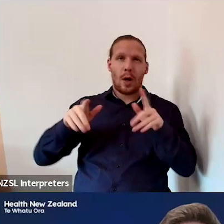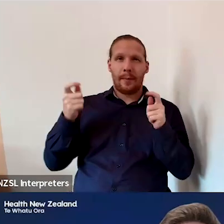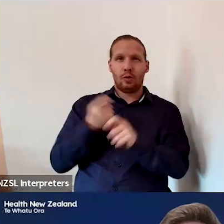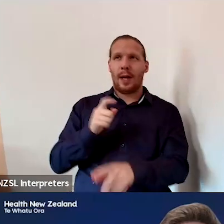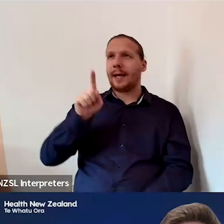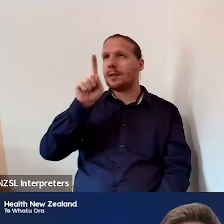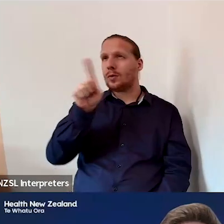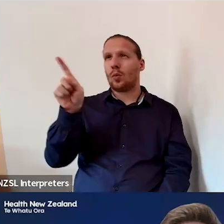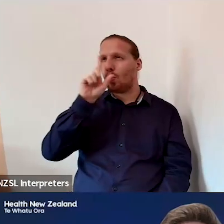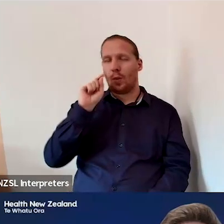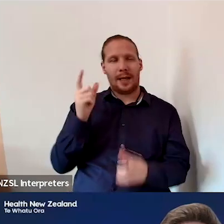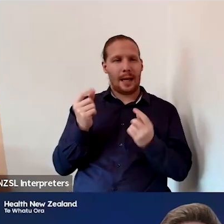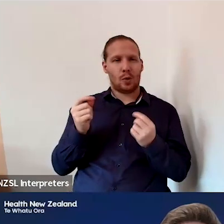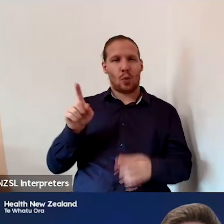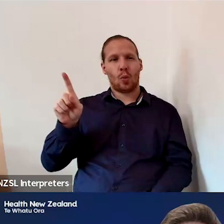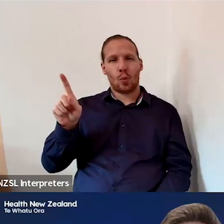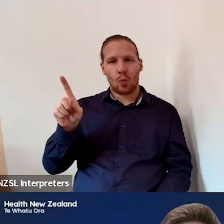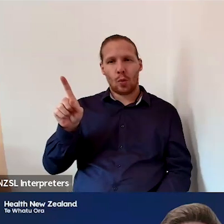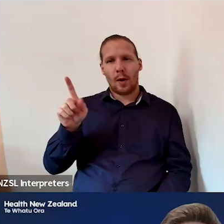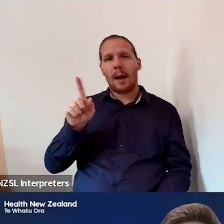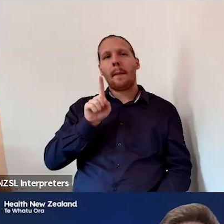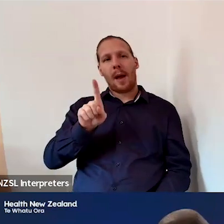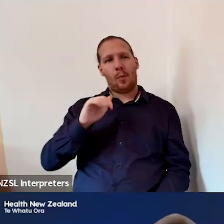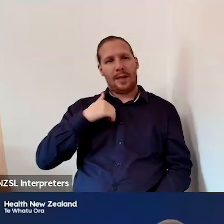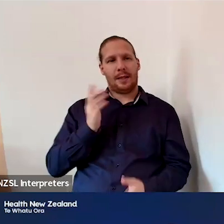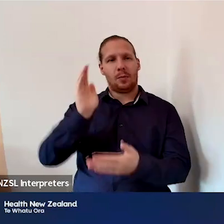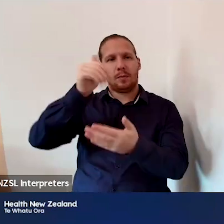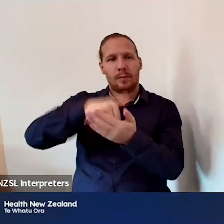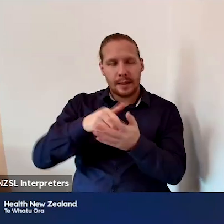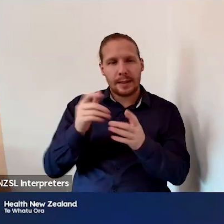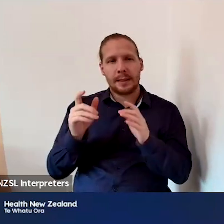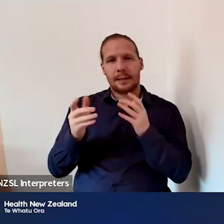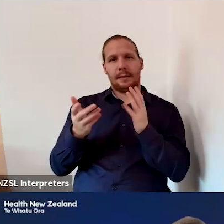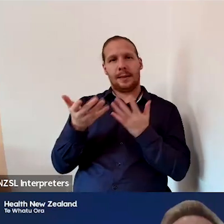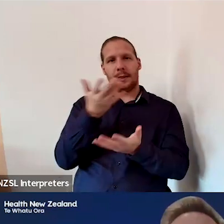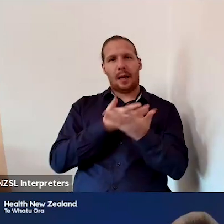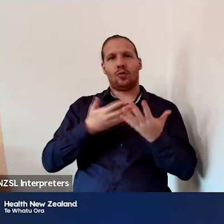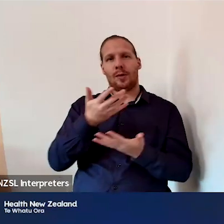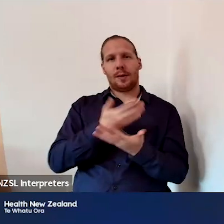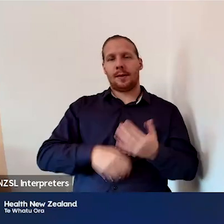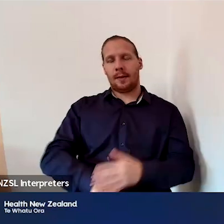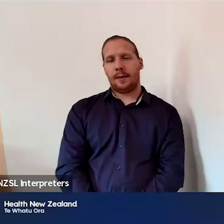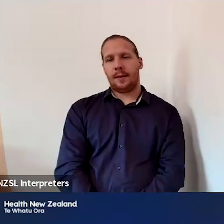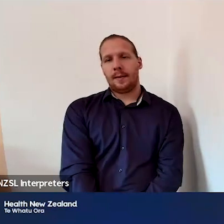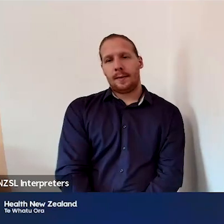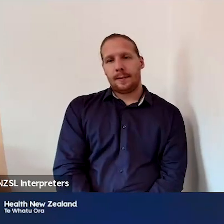But, you know, we we want to be in the discussions and, so and just speaking for the Ministry of Health,